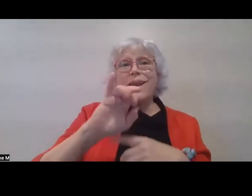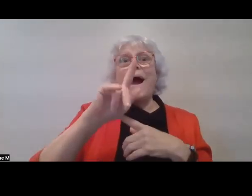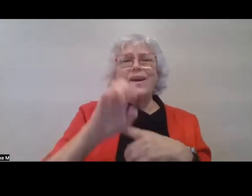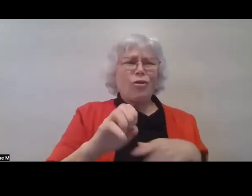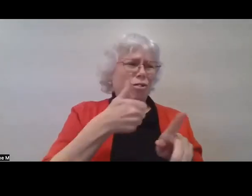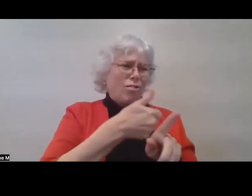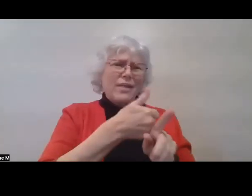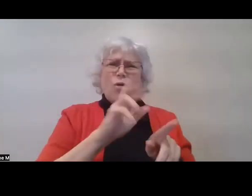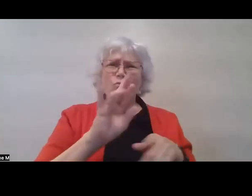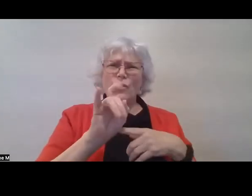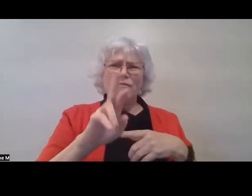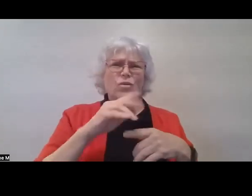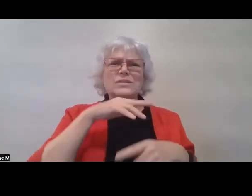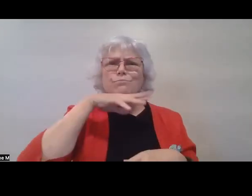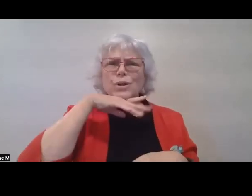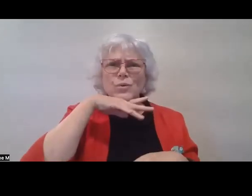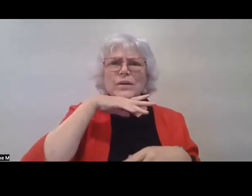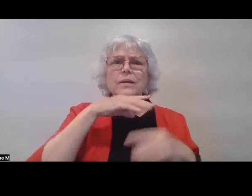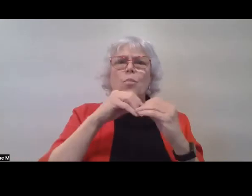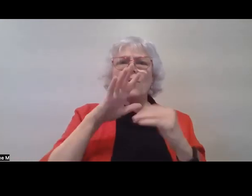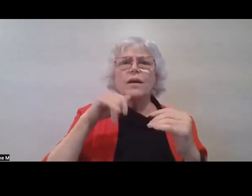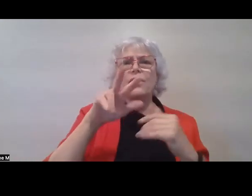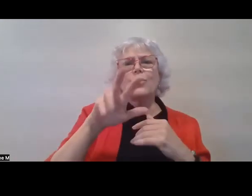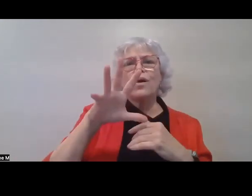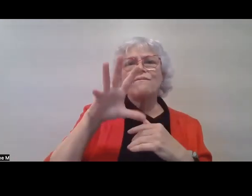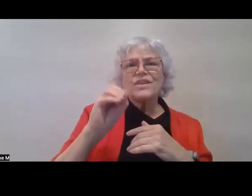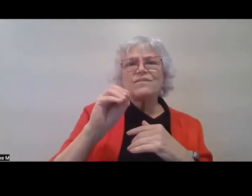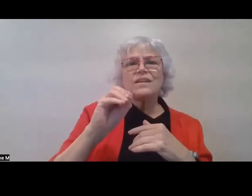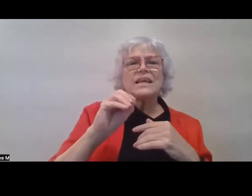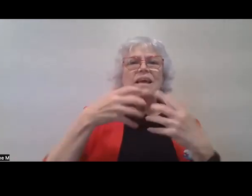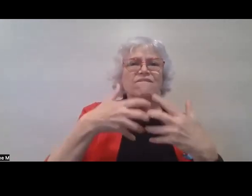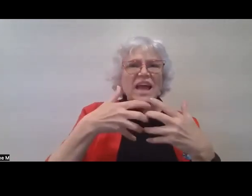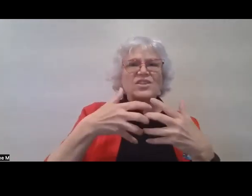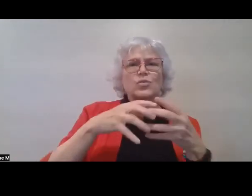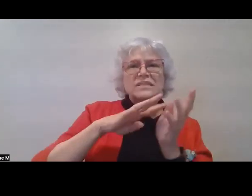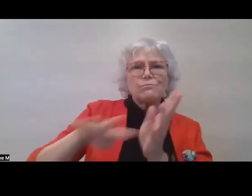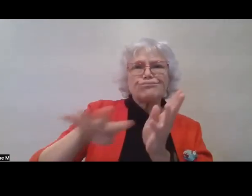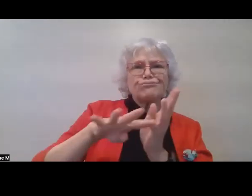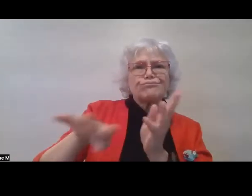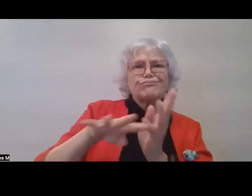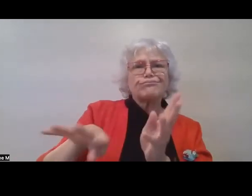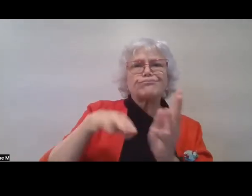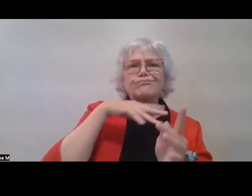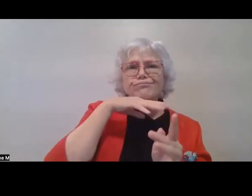polluted. There are more than 350 factories dumping pollution into the river. There are food scarcity